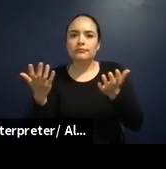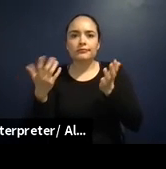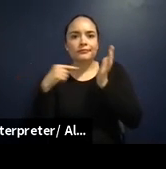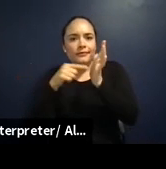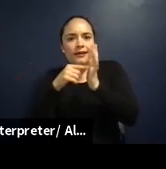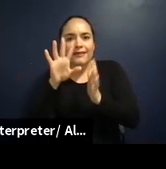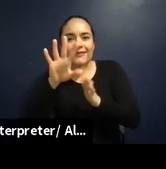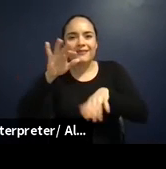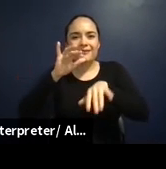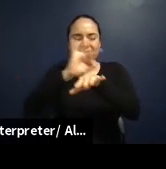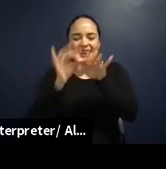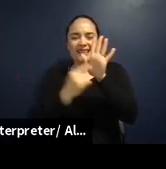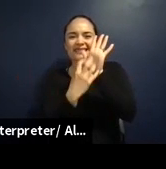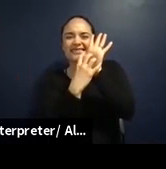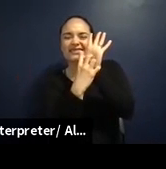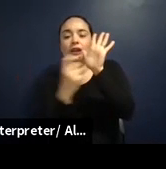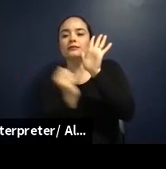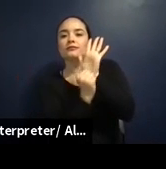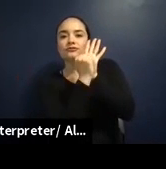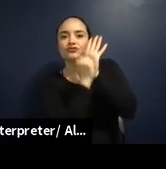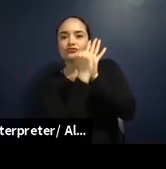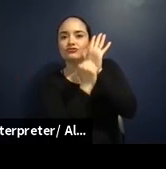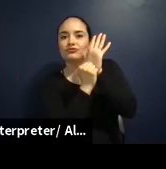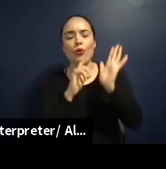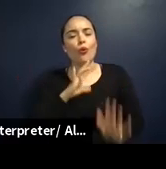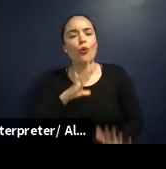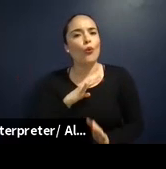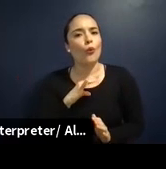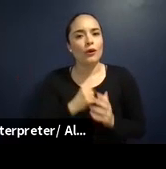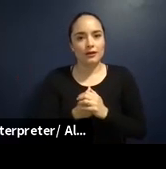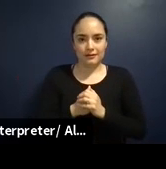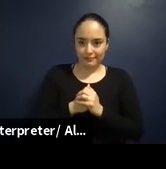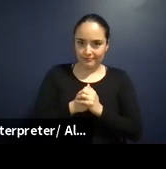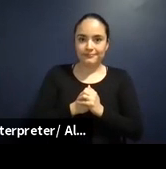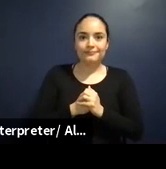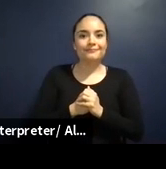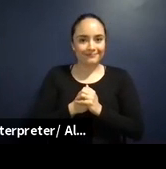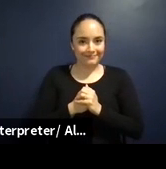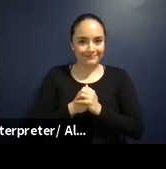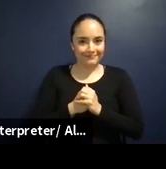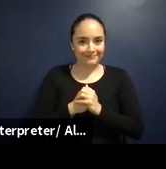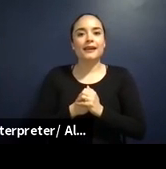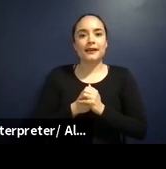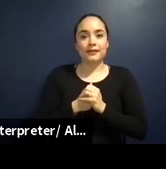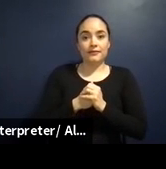[Sarah]: I can imagine, it's really, like, really sticks to my fingers when I touch it. [Kim]: Yeah, for sure.